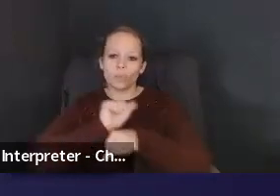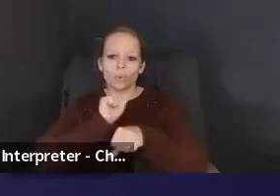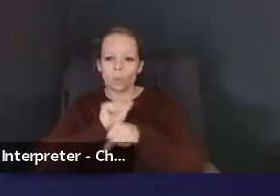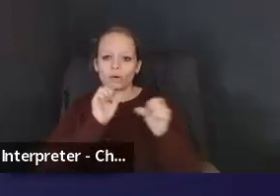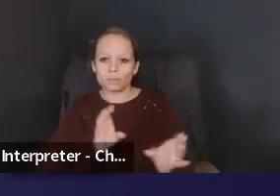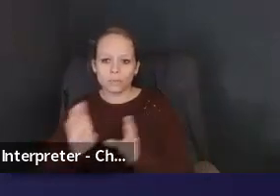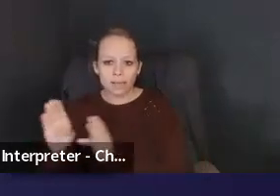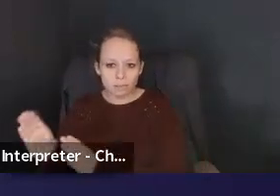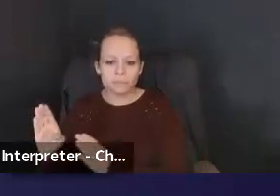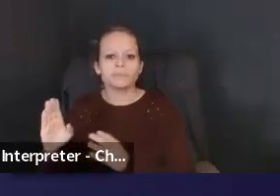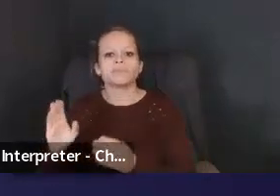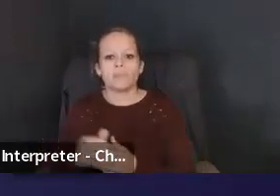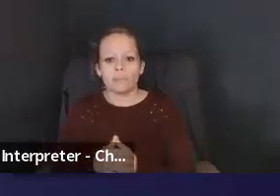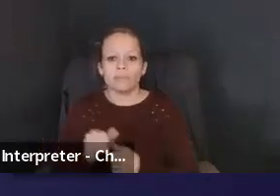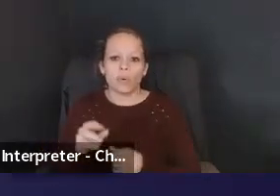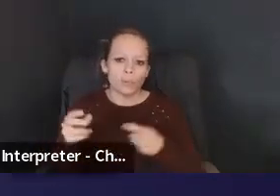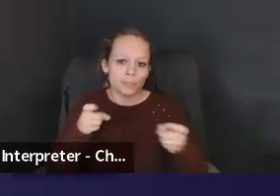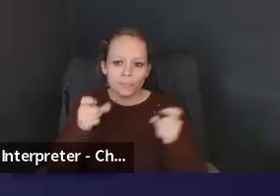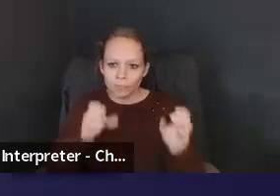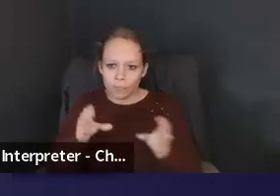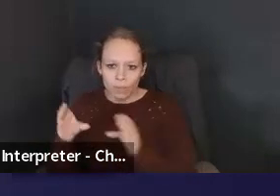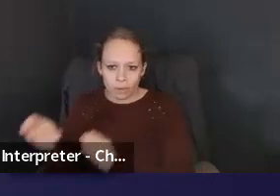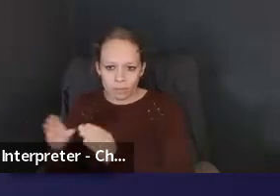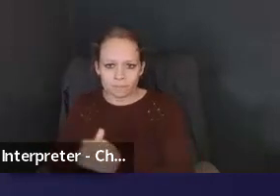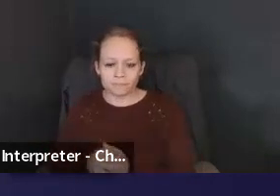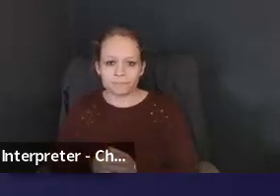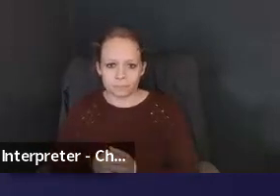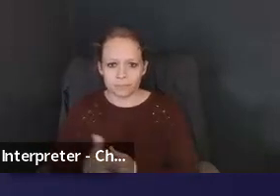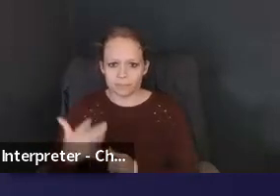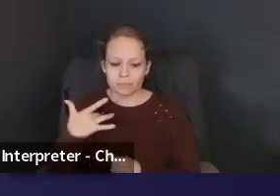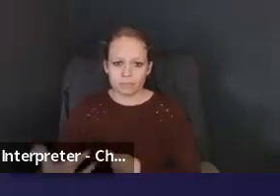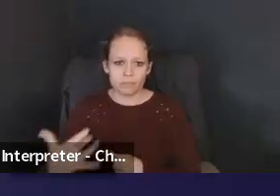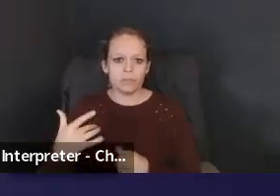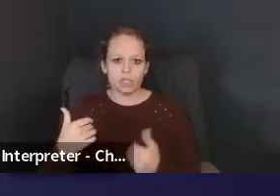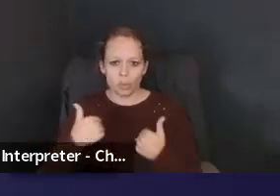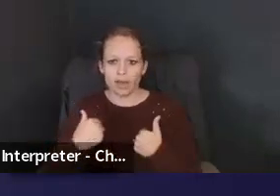things. But, a work plan or management plan and they tend to be one for each year of the project